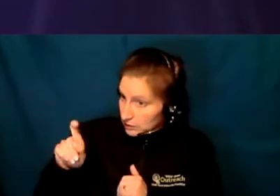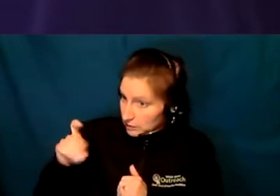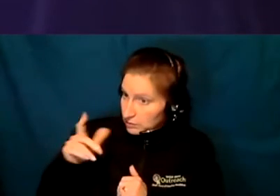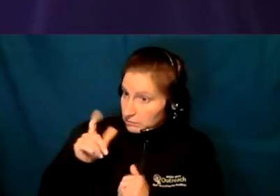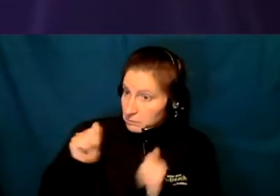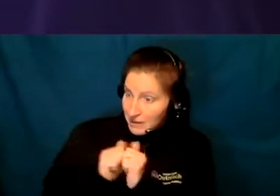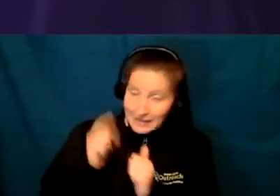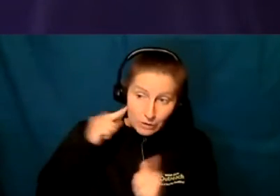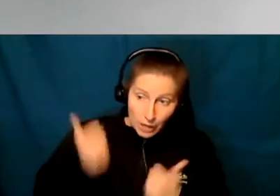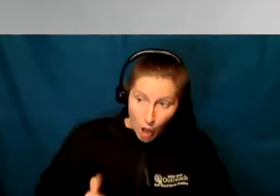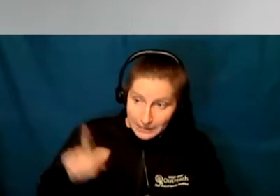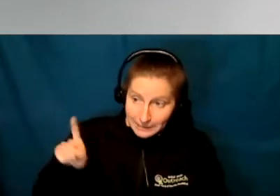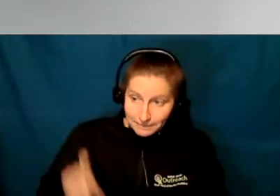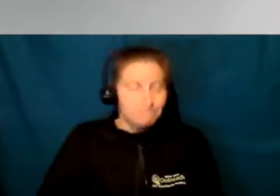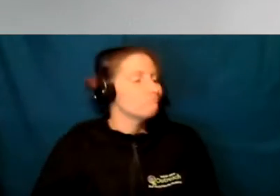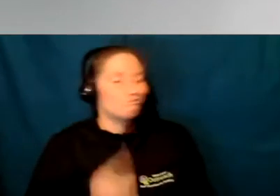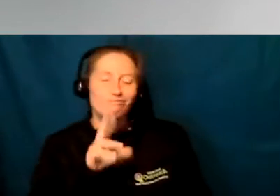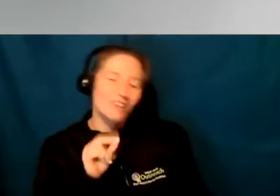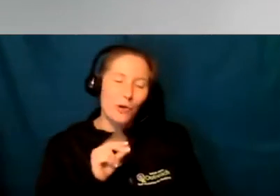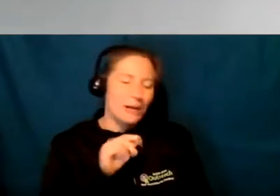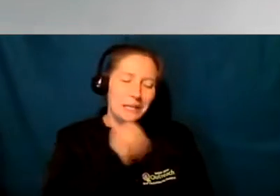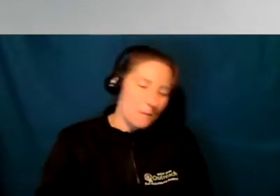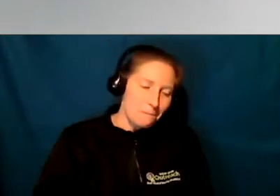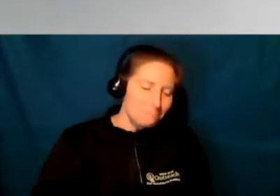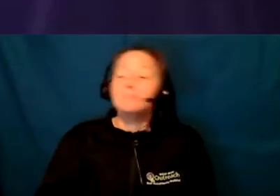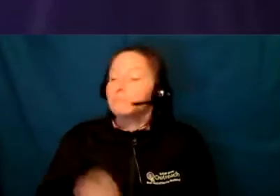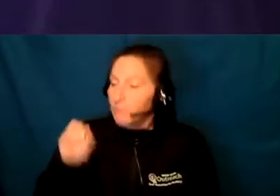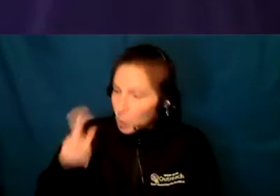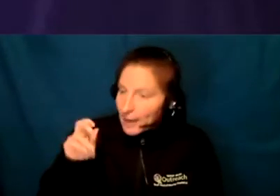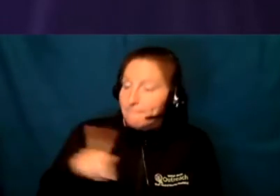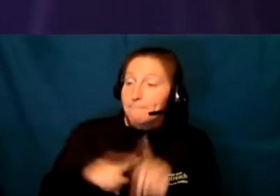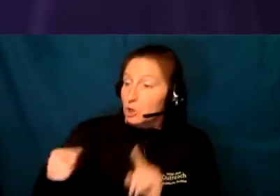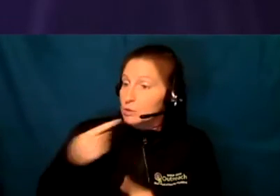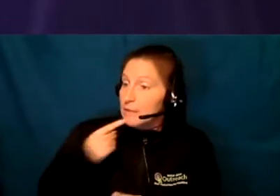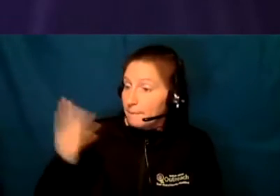Johnna: I do not, no. Maryann Okay. And you said before that you do know,